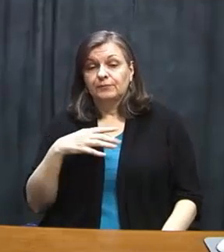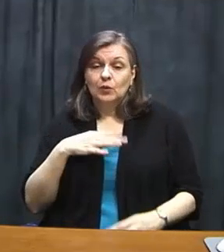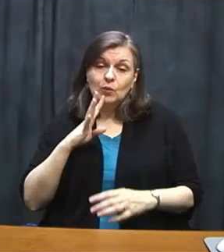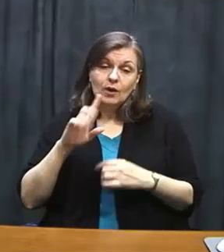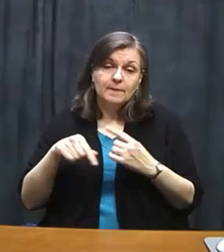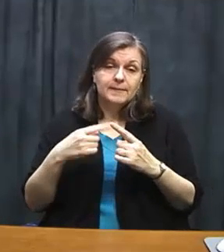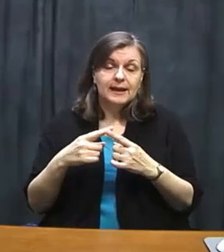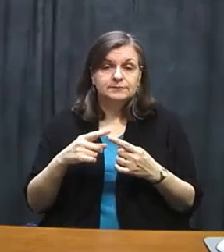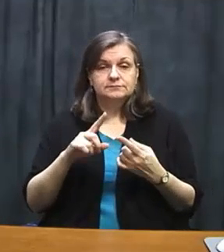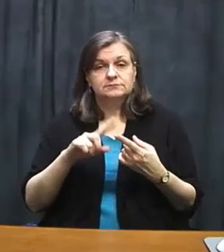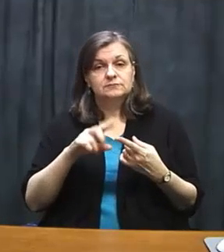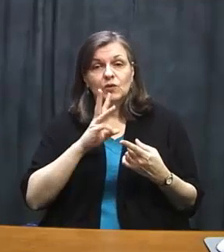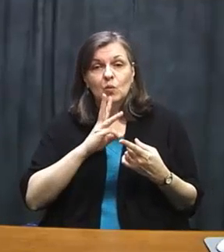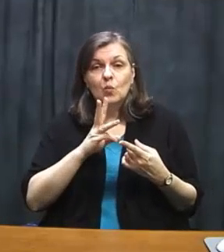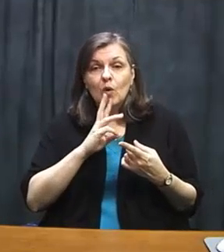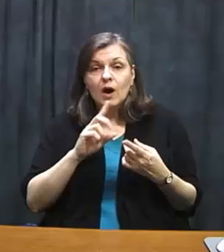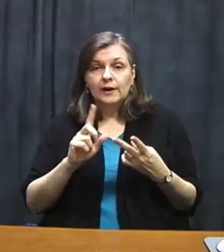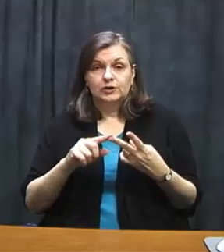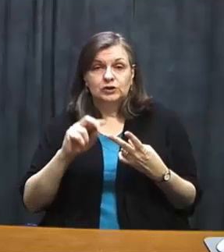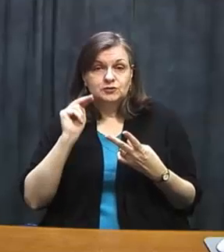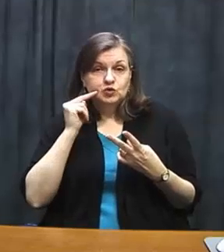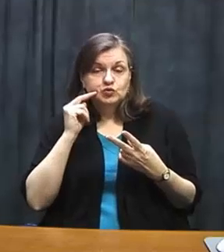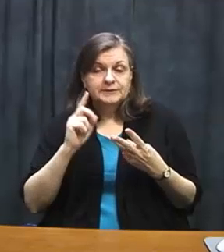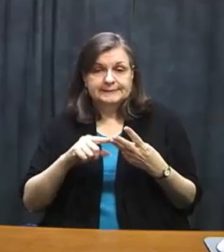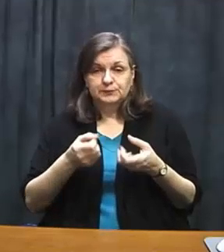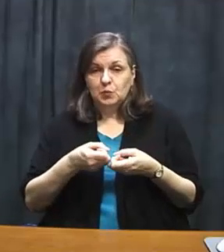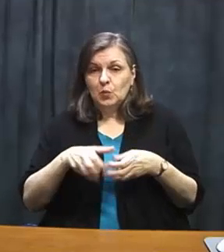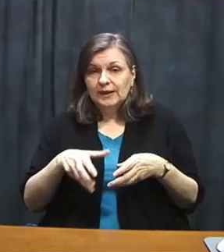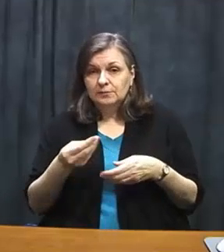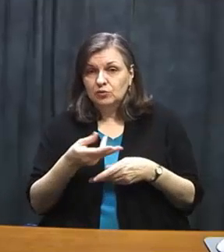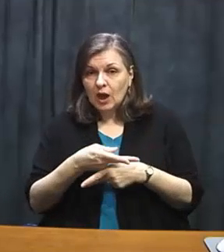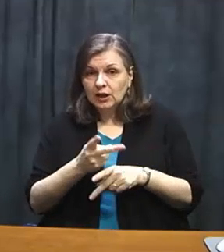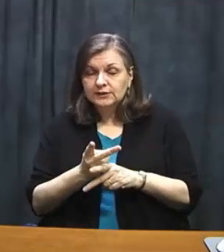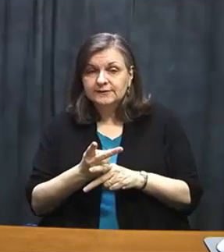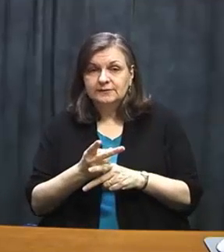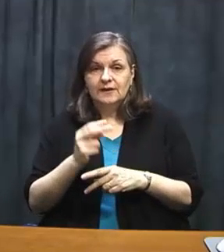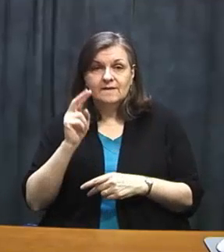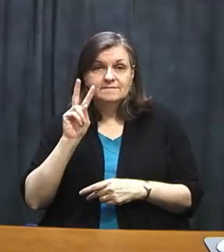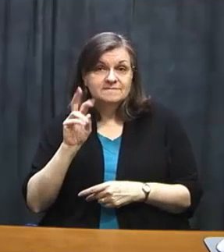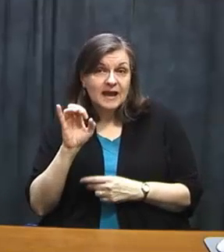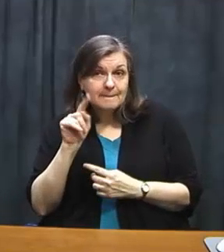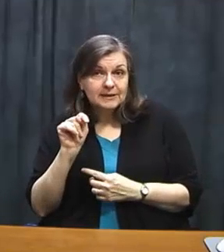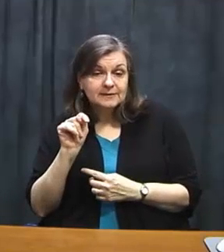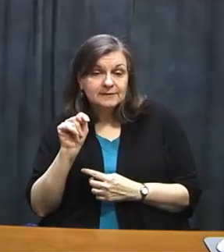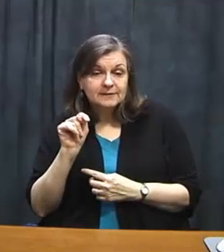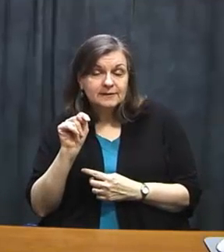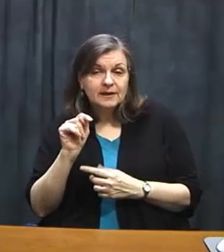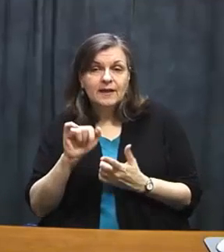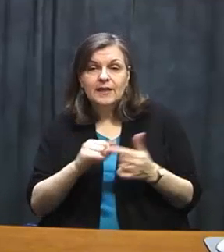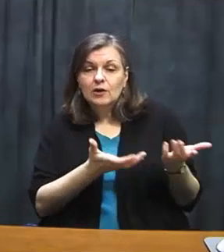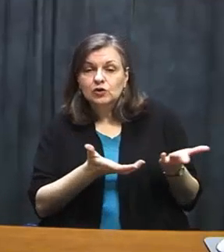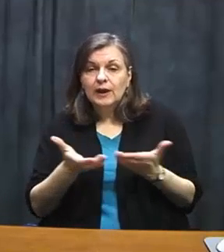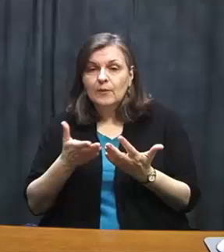water, nutrients, waste, and vitamins being carried through the vascular bundles